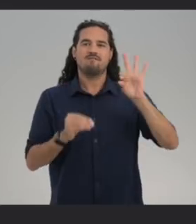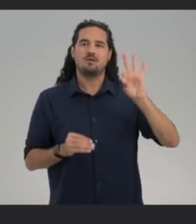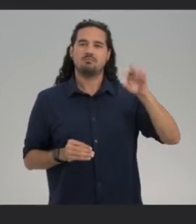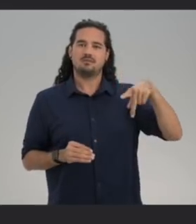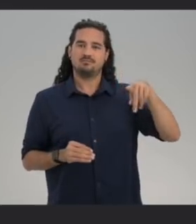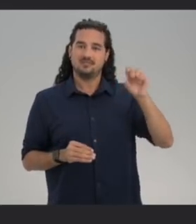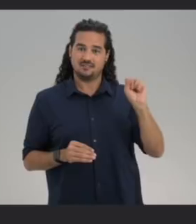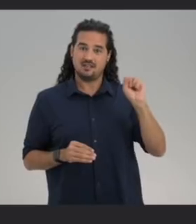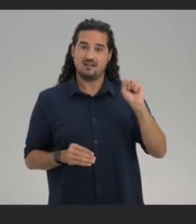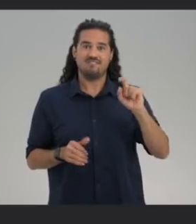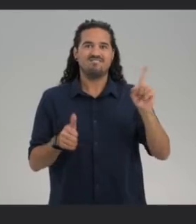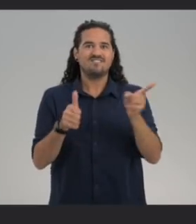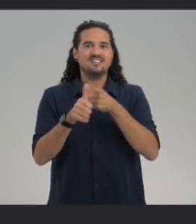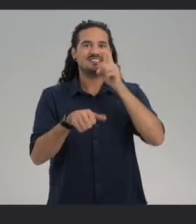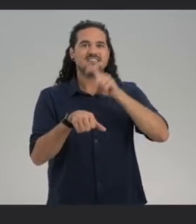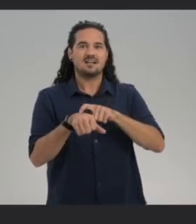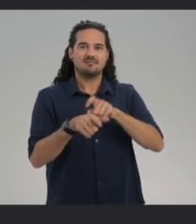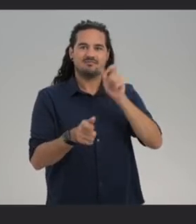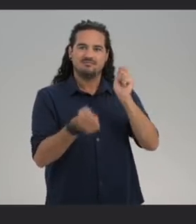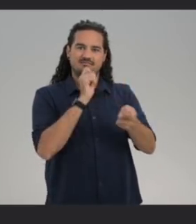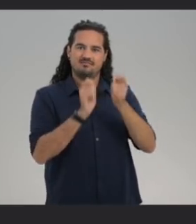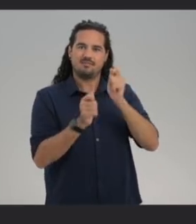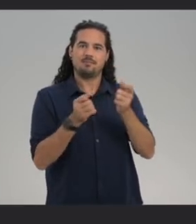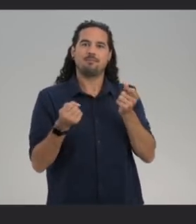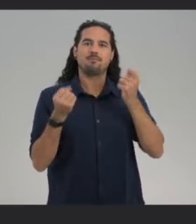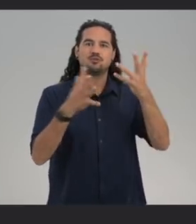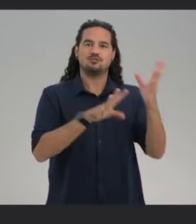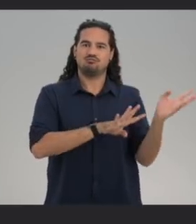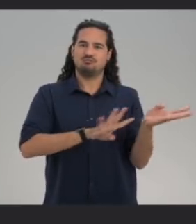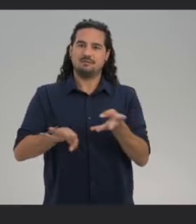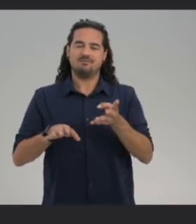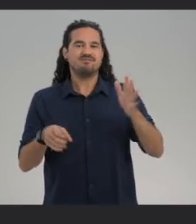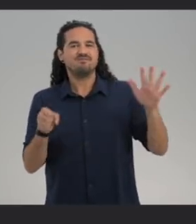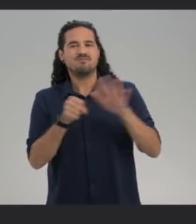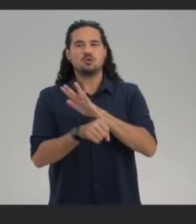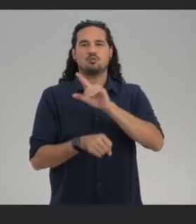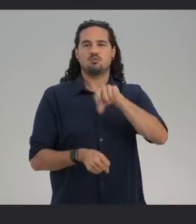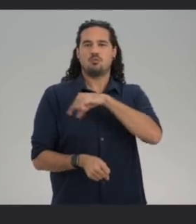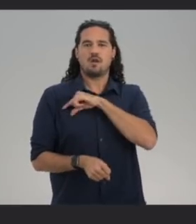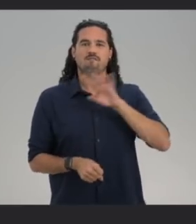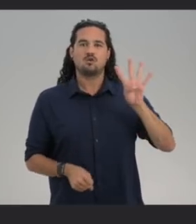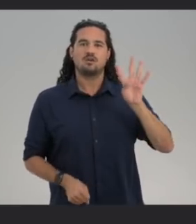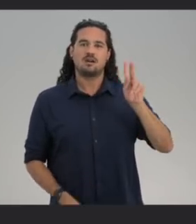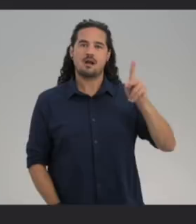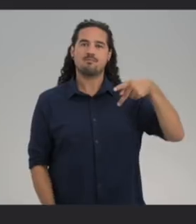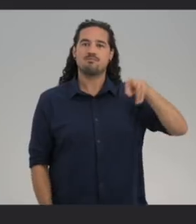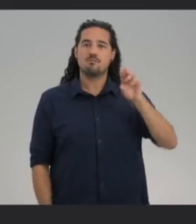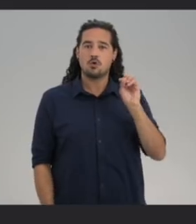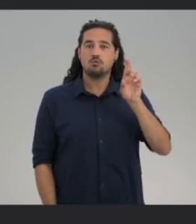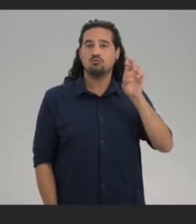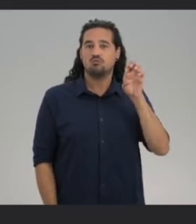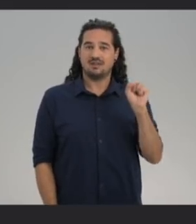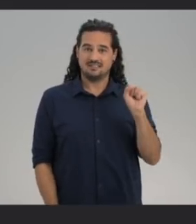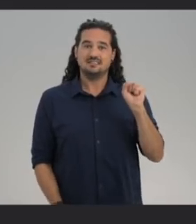And for the first time, you can edit multiple streams of full-quality 4K ProRes video without dropping a frame.